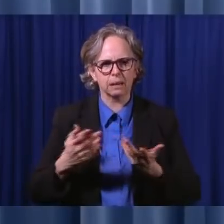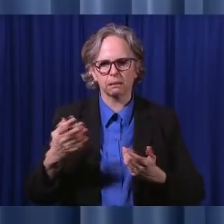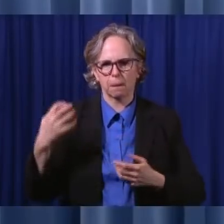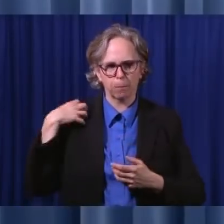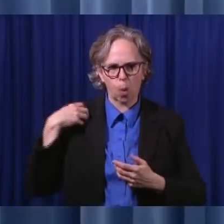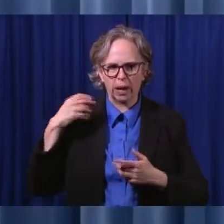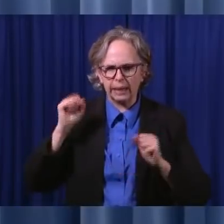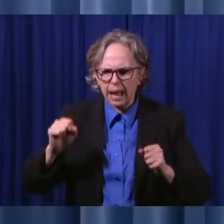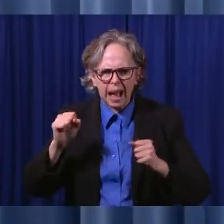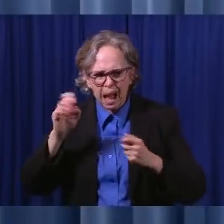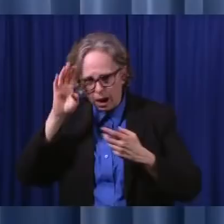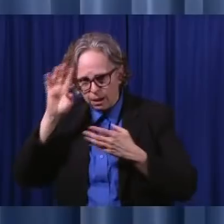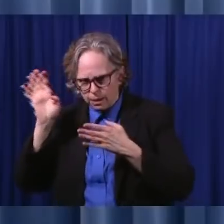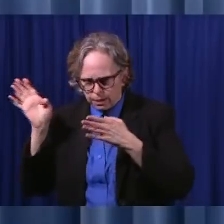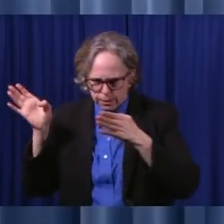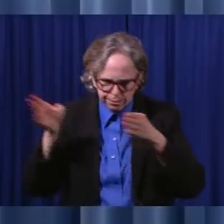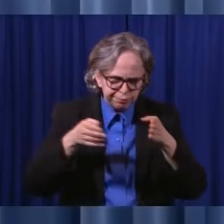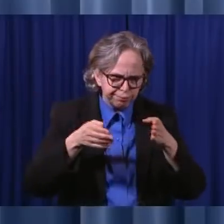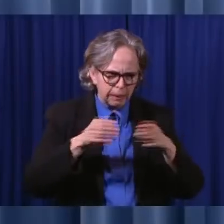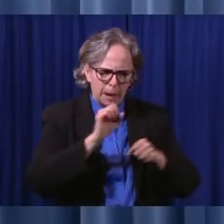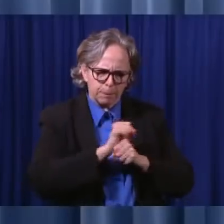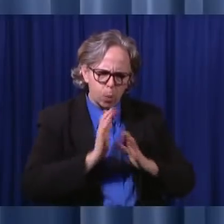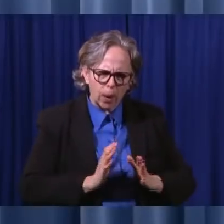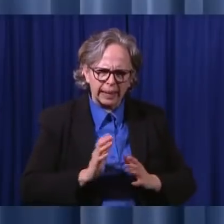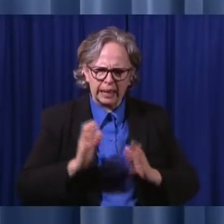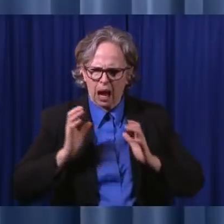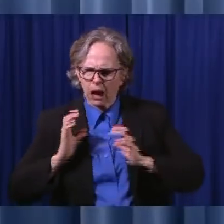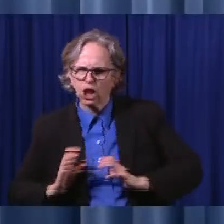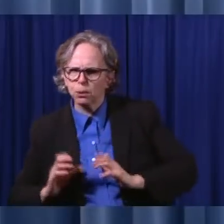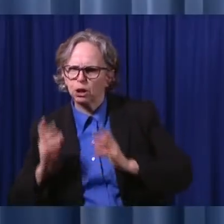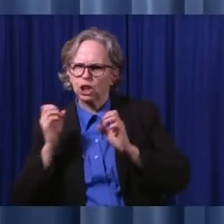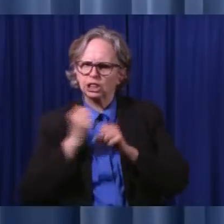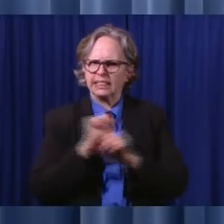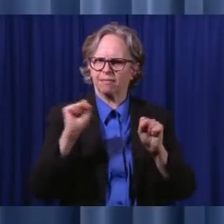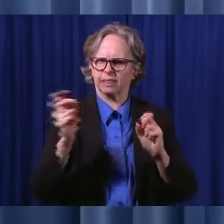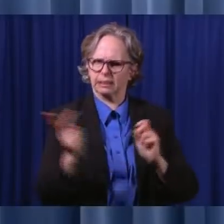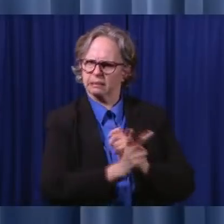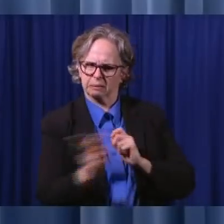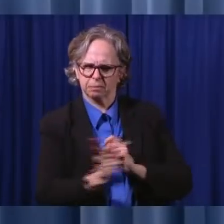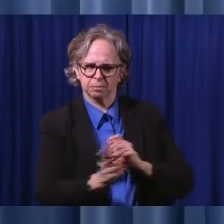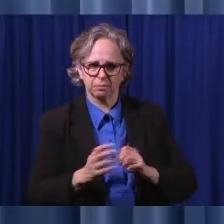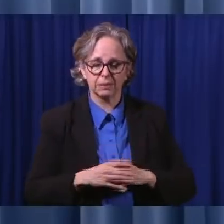DEADLINE THAT THEY HAVE OFFER TODAY THE BUSINESSES. BY EXTENDING THEM, THEY CAN CONTINUE TO FOCUS ON THE